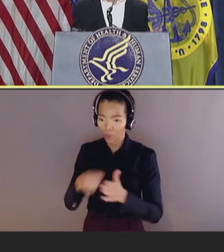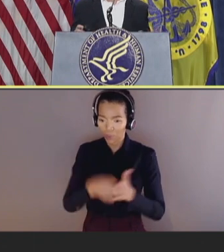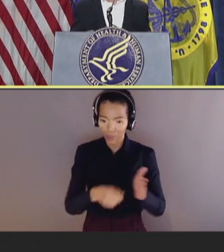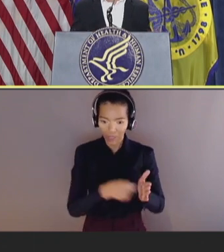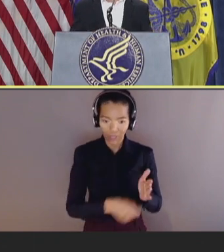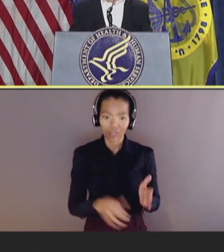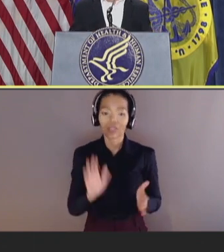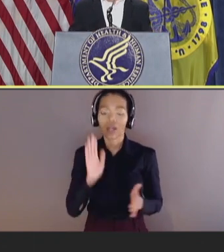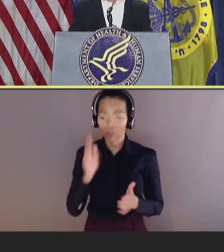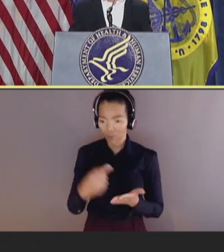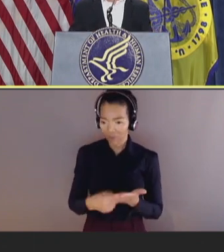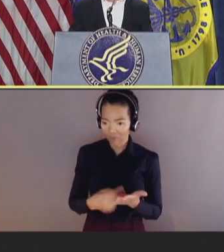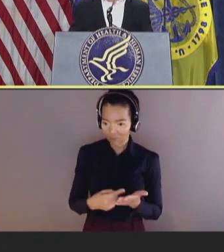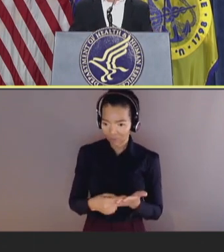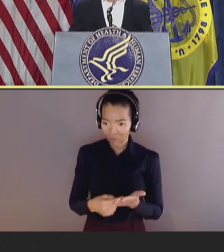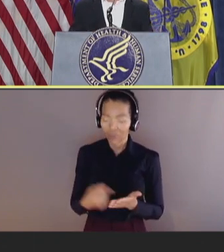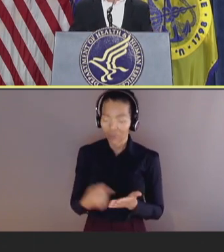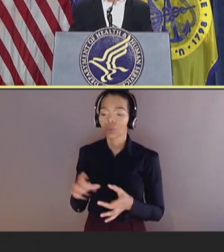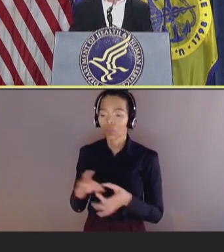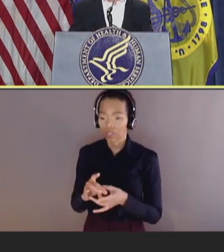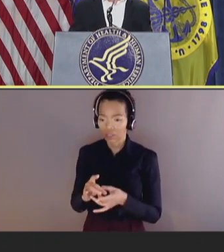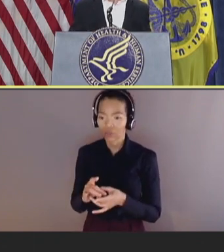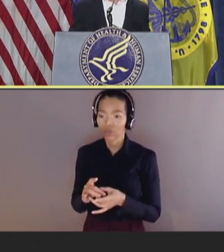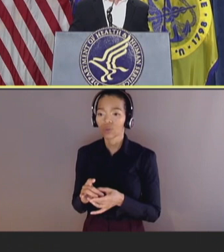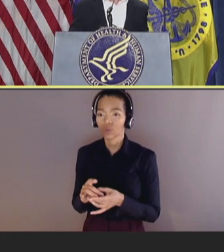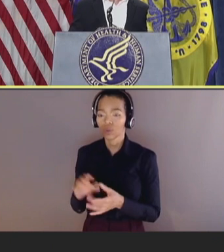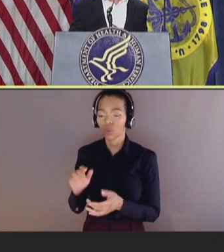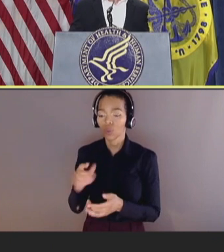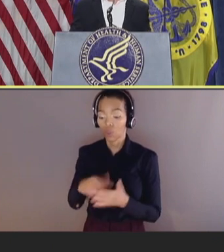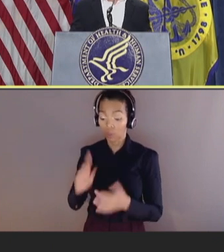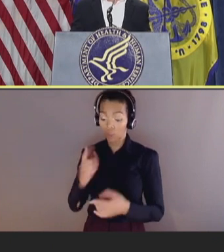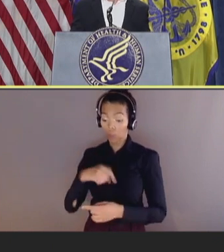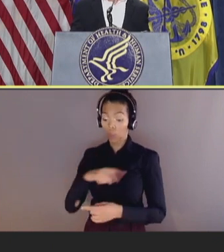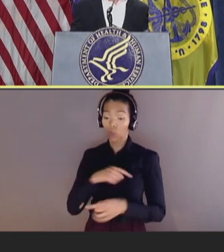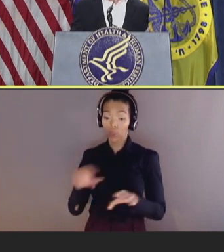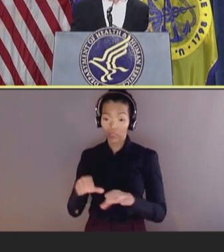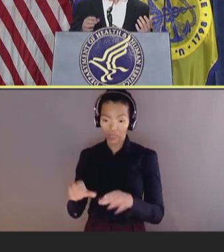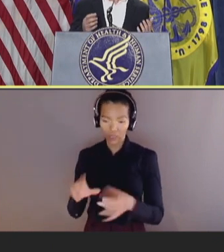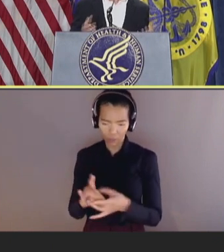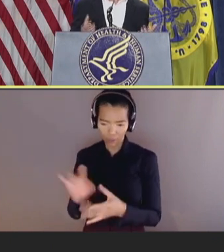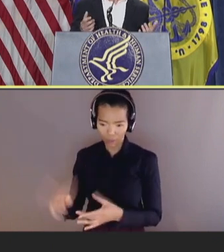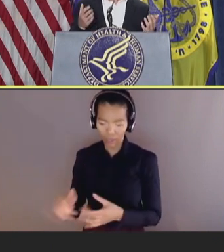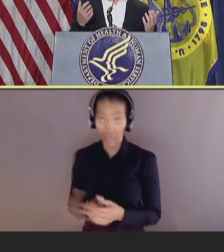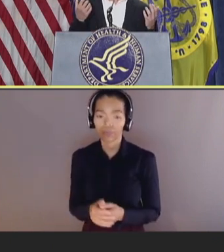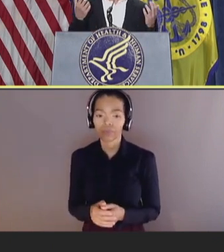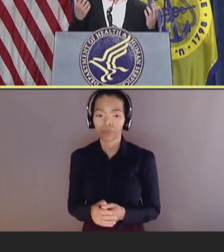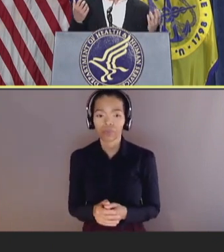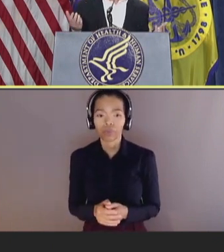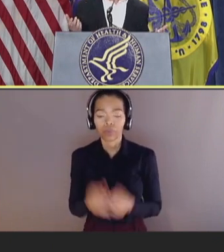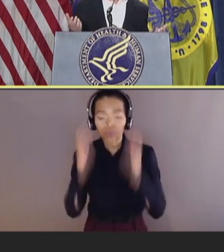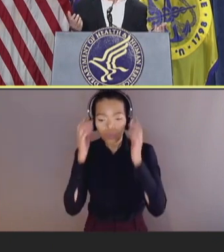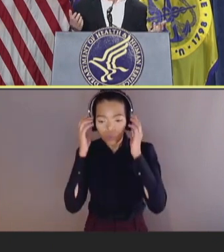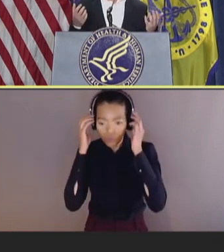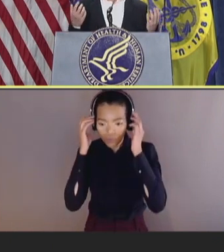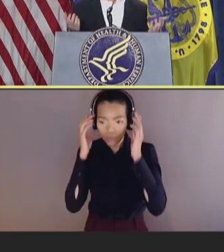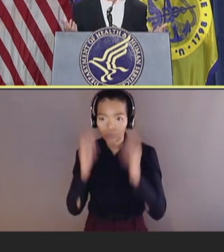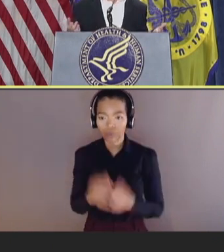discuss in terms of what Avalere did. So, in the absence of knowing the payment rates